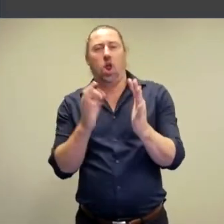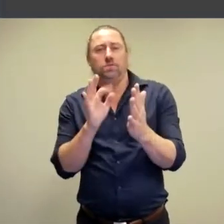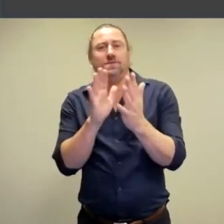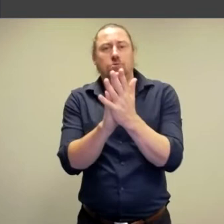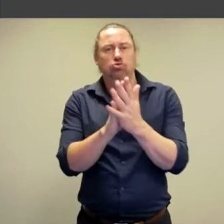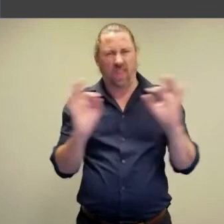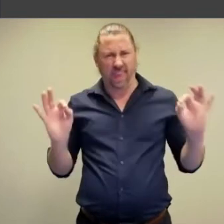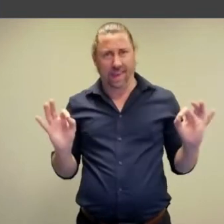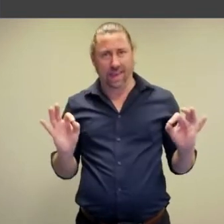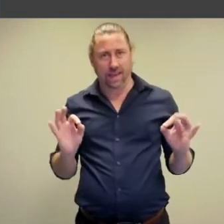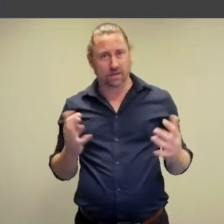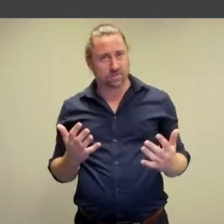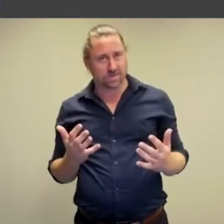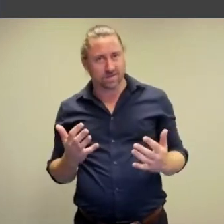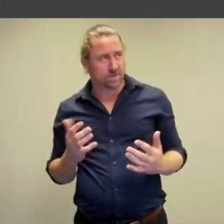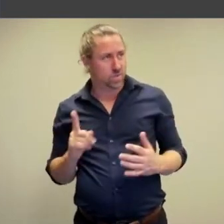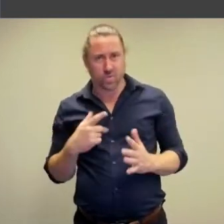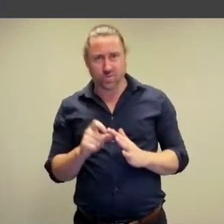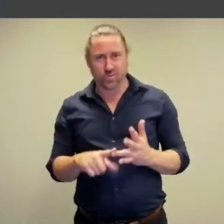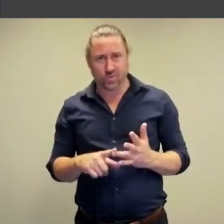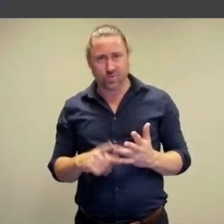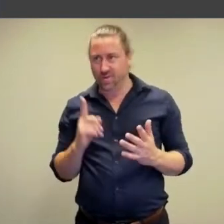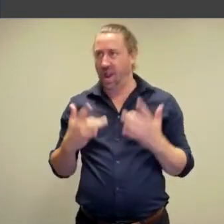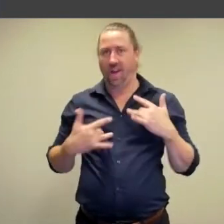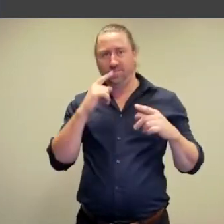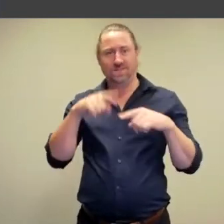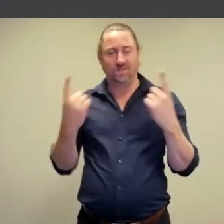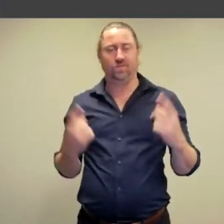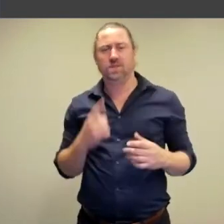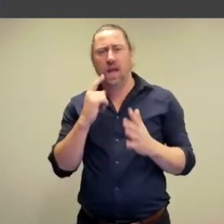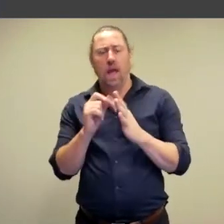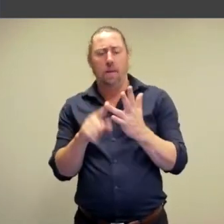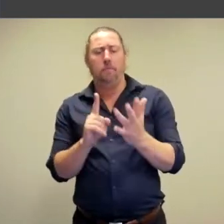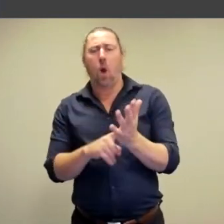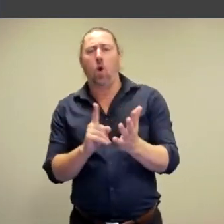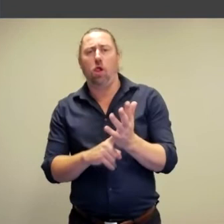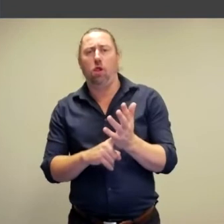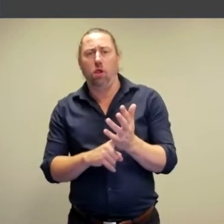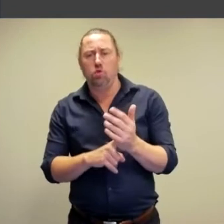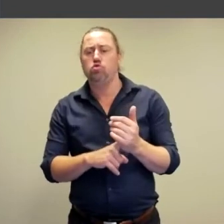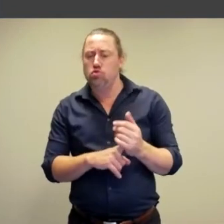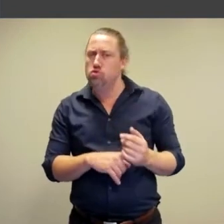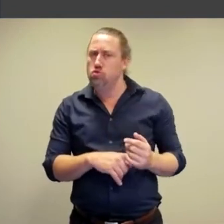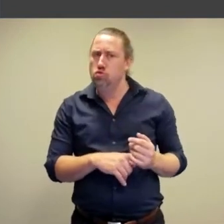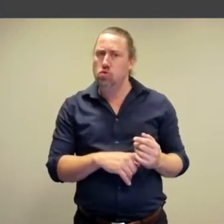Let's reveal those results. Pretty evenly split, our highest is a